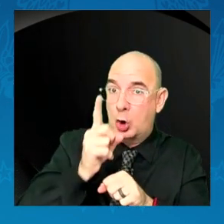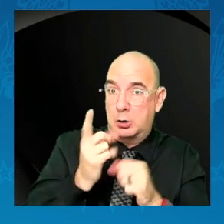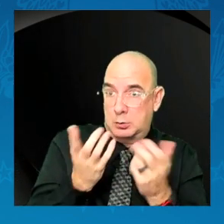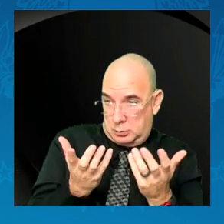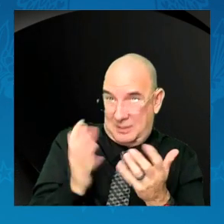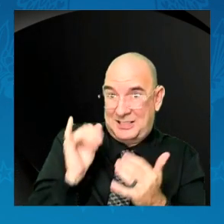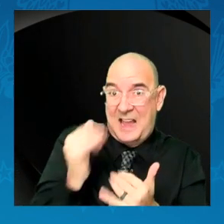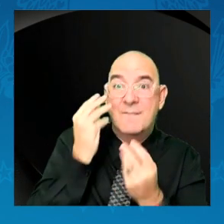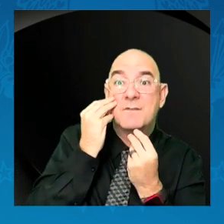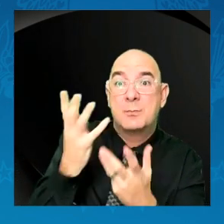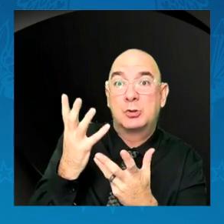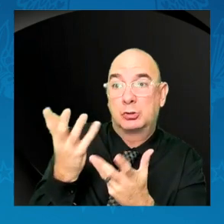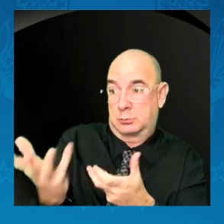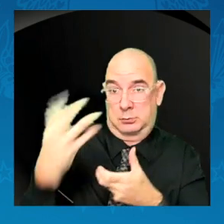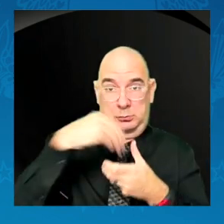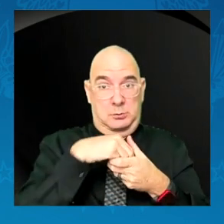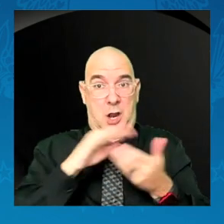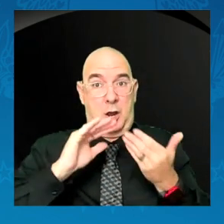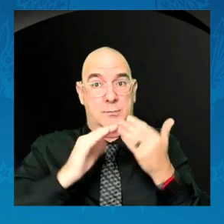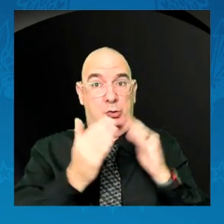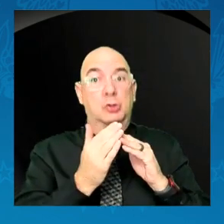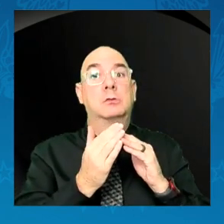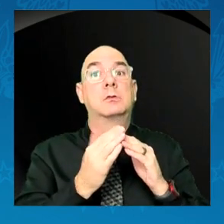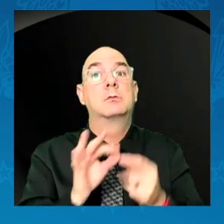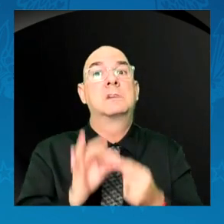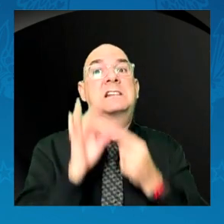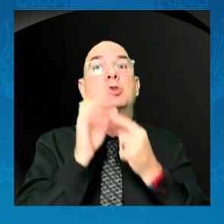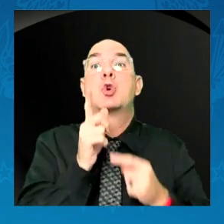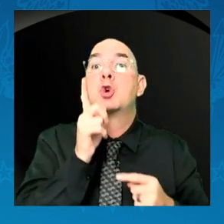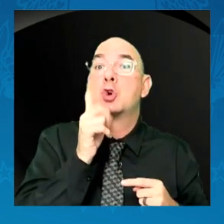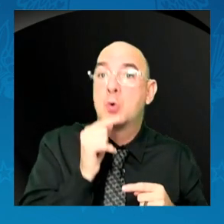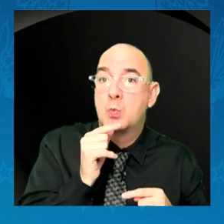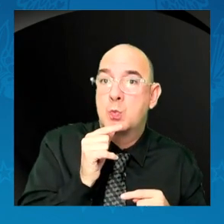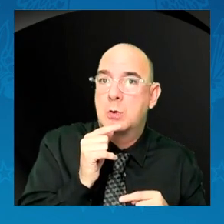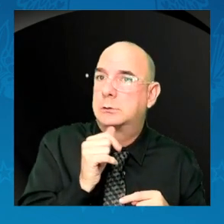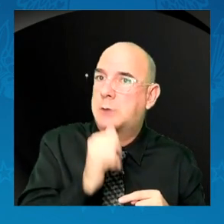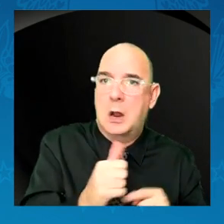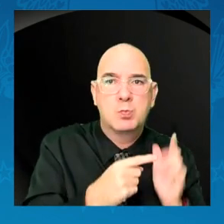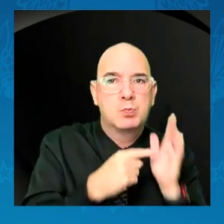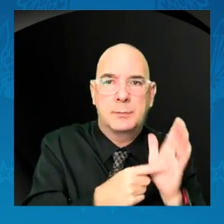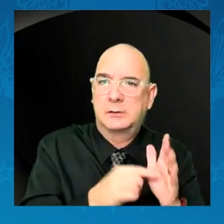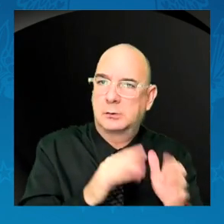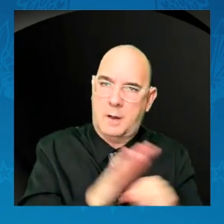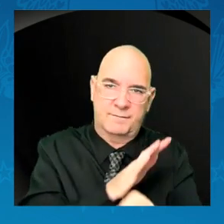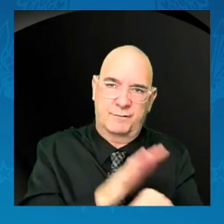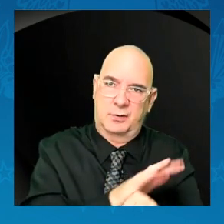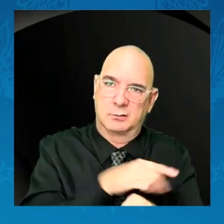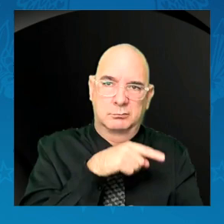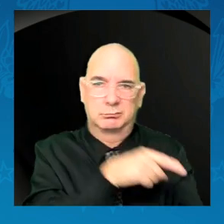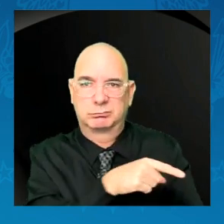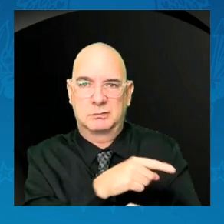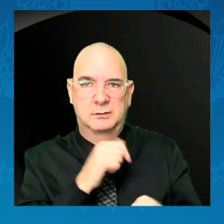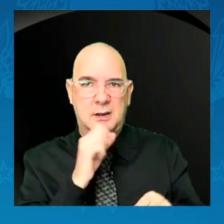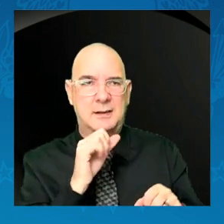in particular, those who are underrepresented in the work that we are doing as a council and the work that we are doing as a nation,